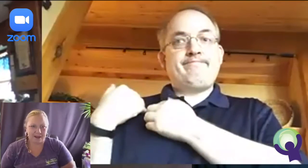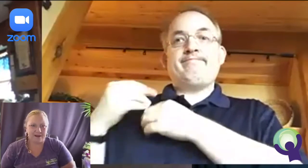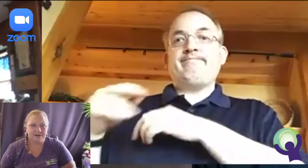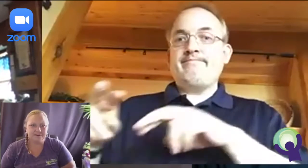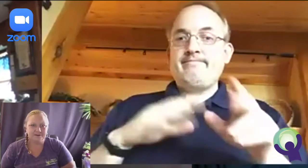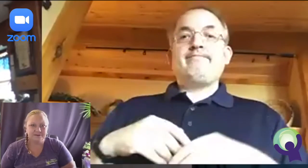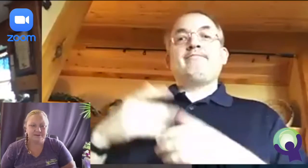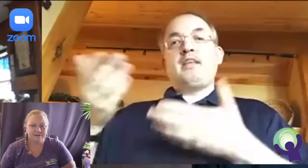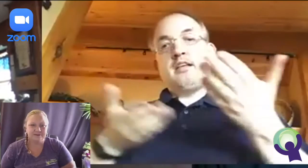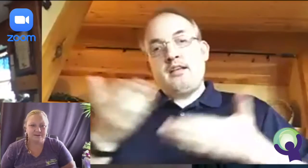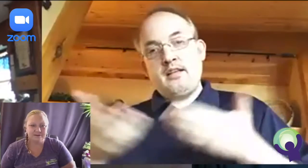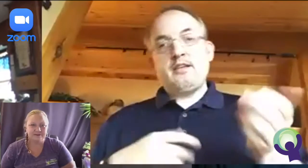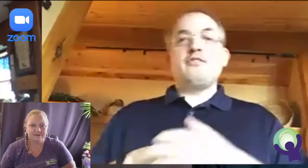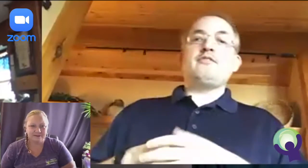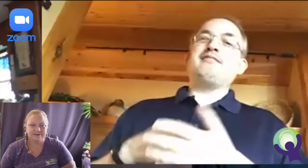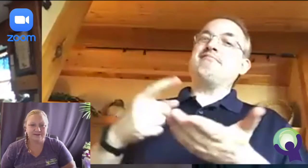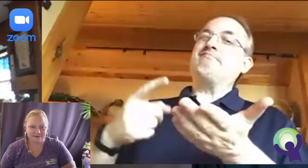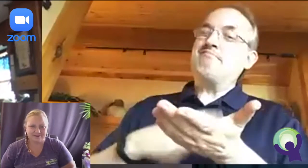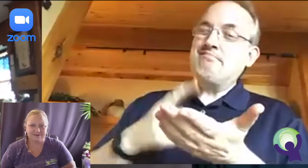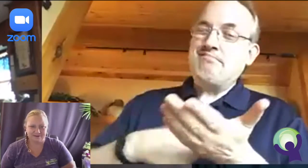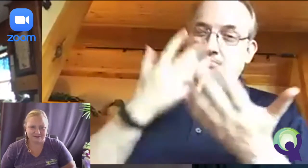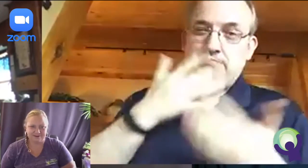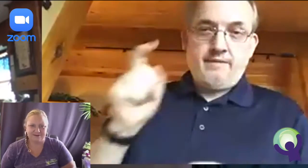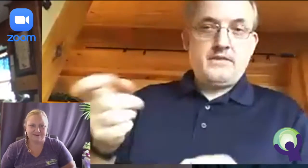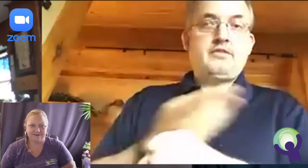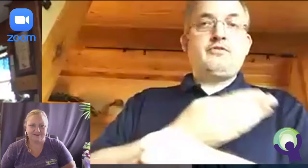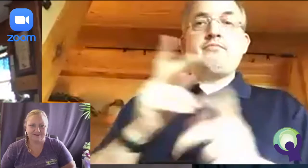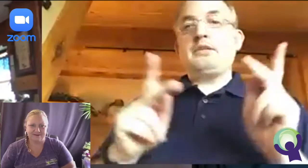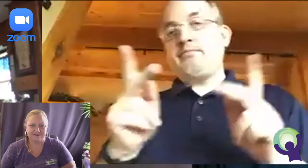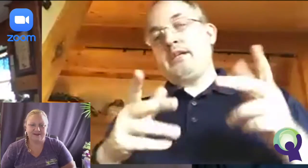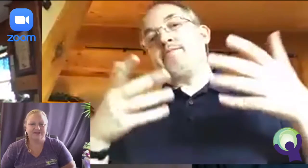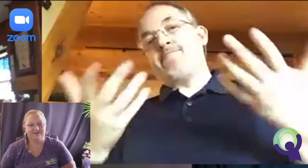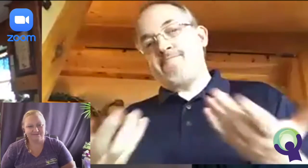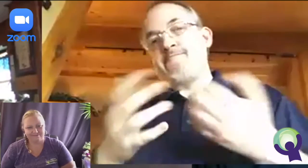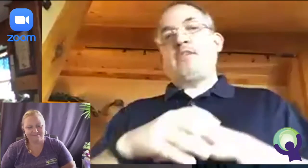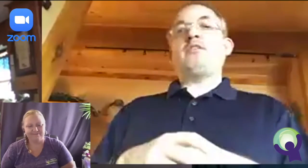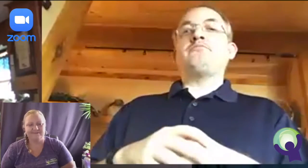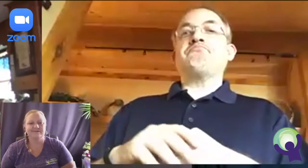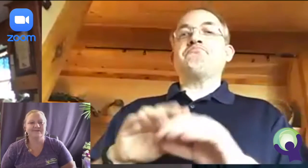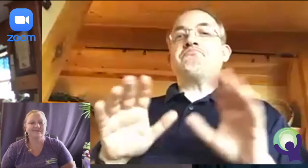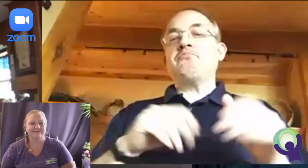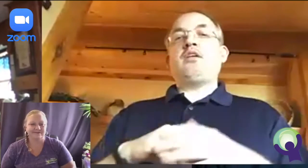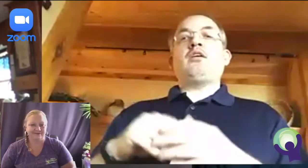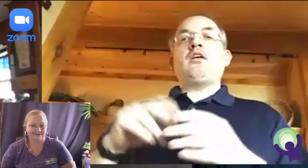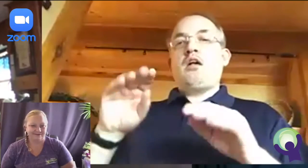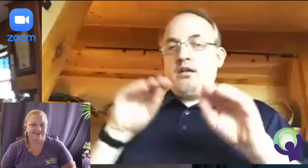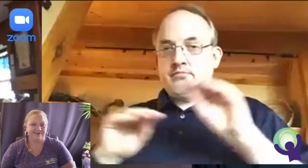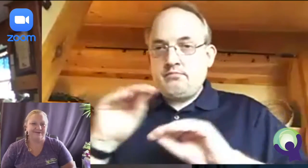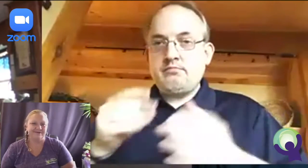It can be stressful at times. There's a lot of responsibilities, of course, it's hiring and another sad part of being a manager is sometimes you have to fire people